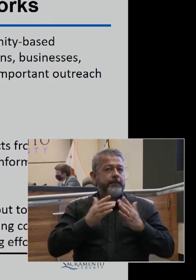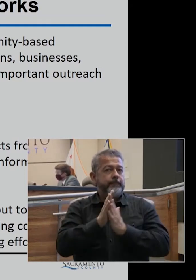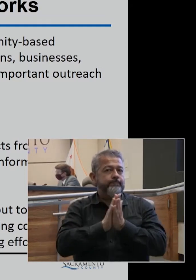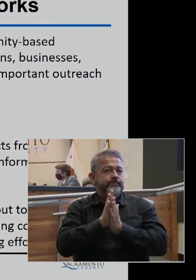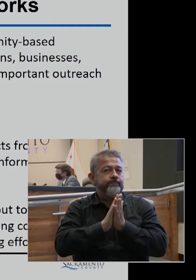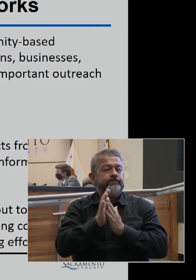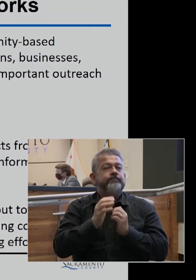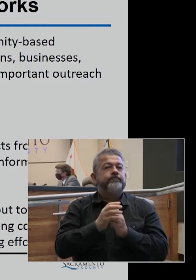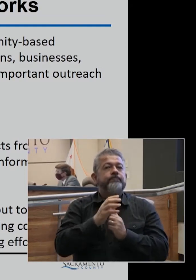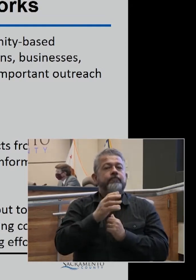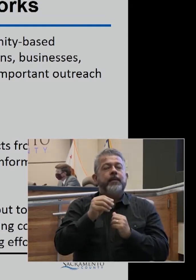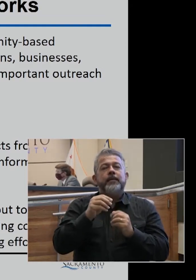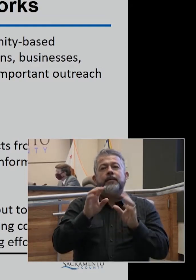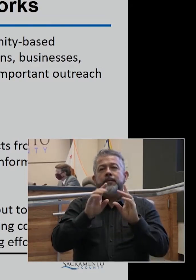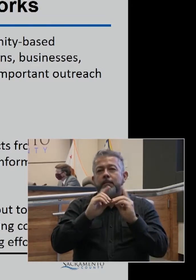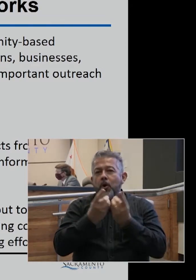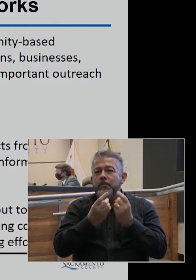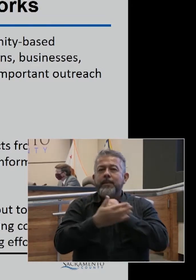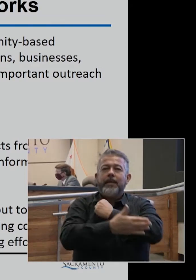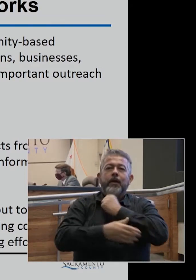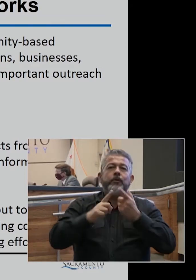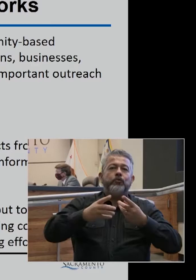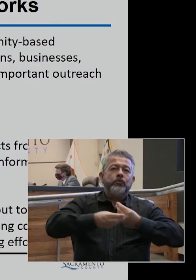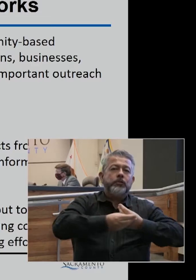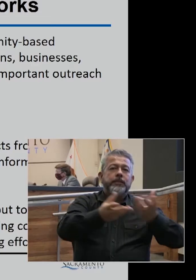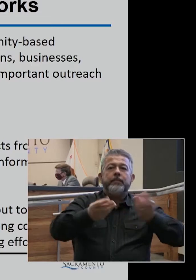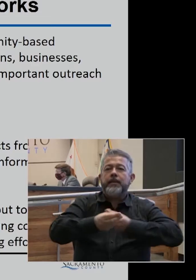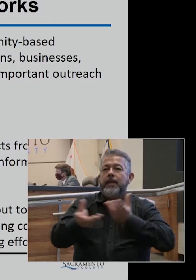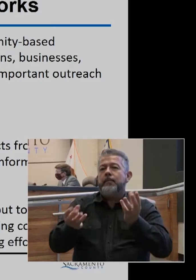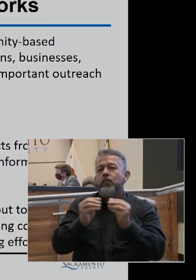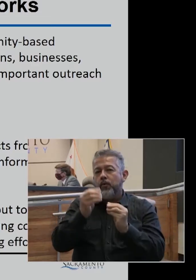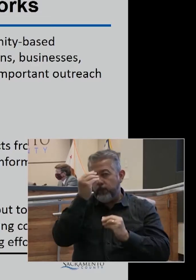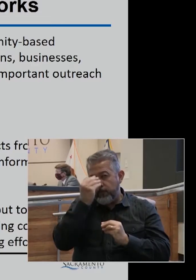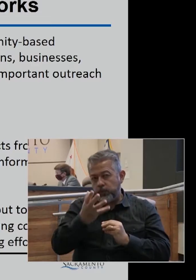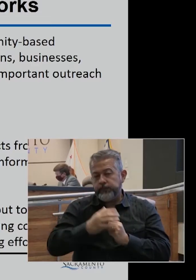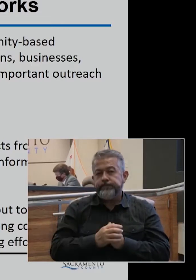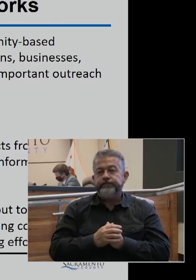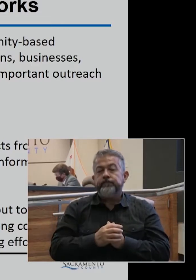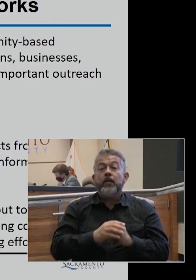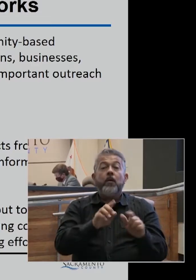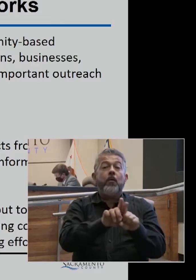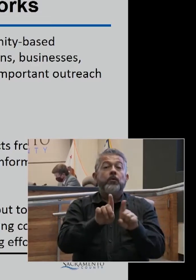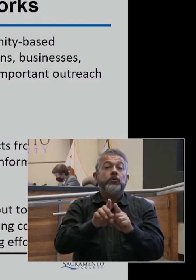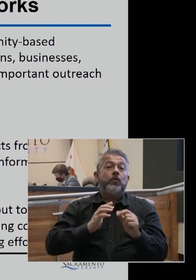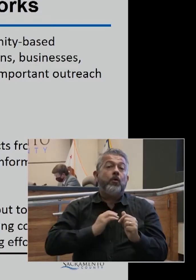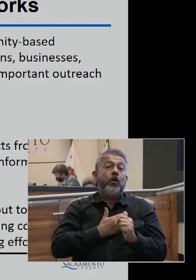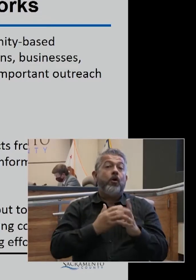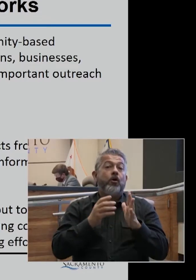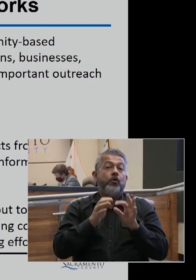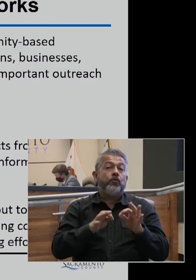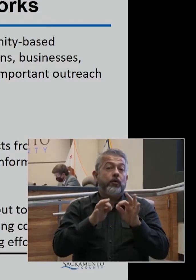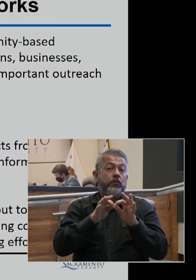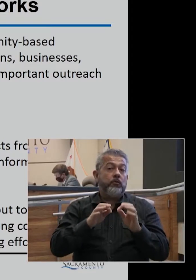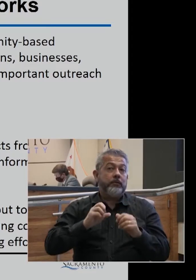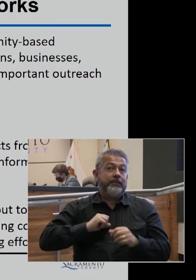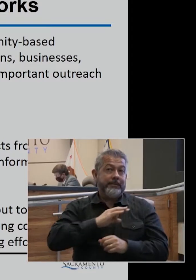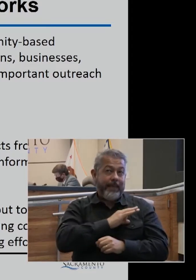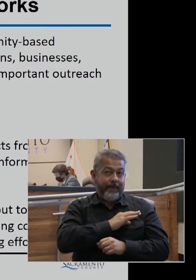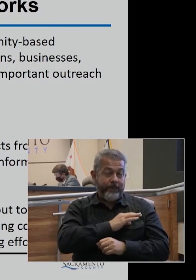ENTHUSIASTIC IN WILLINGNESS TO PARTNER TO DISSEMINATE THIS PARTNER TO DISSEMINATE THIS INFORMATION. INFORMATION. AND OUR WONDERFUL STAFF WORKED